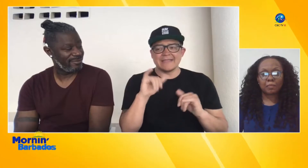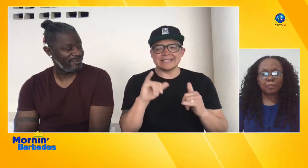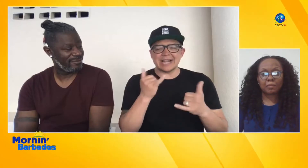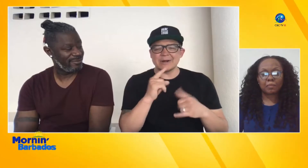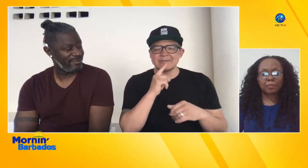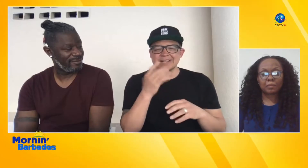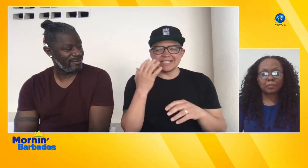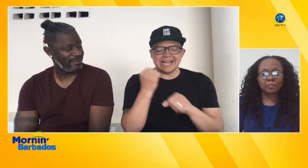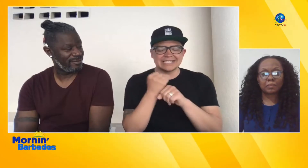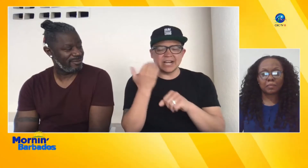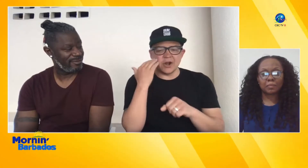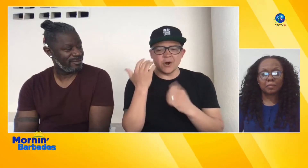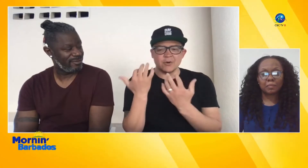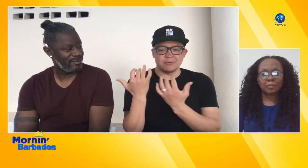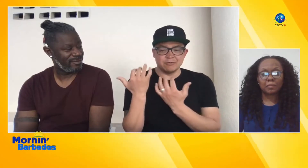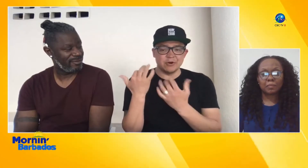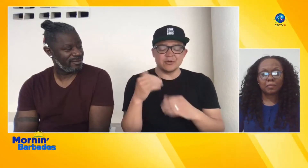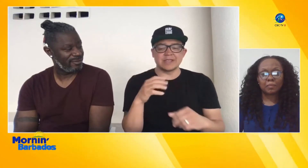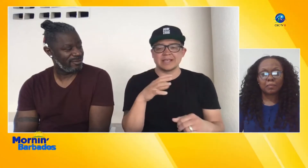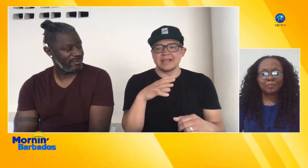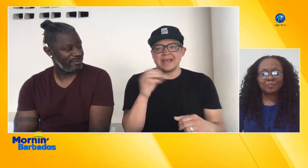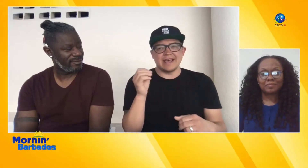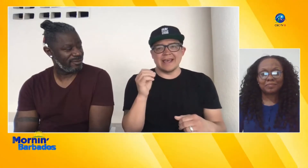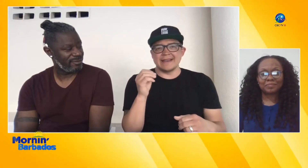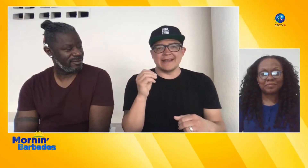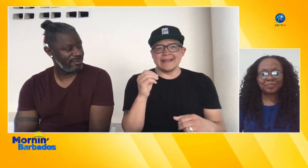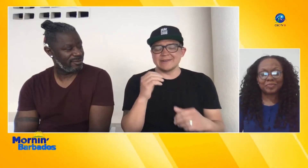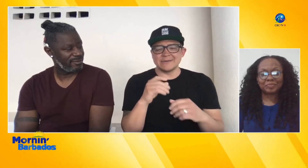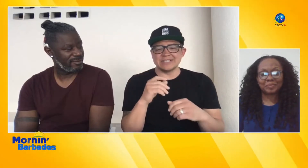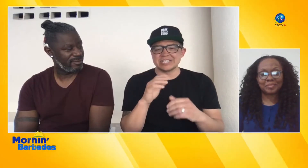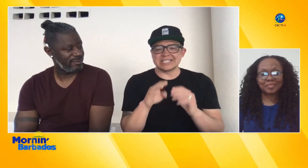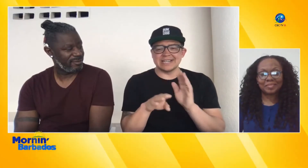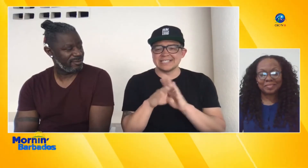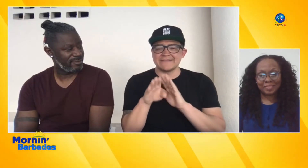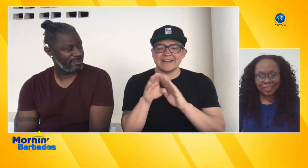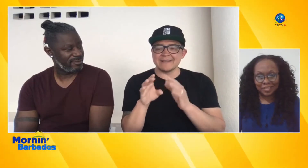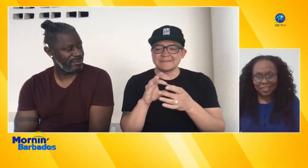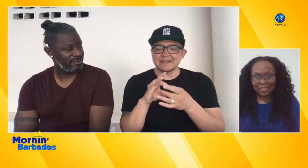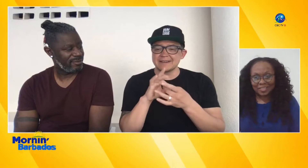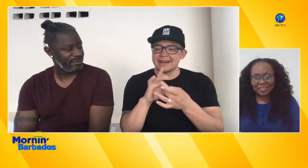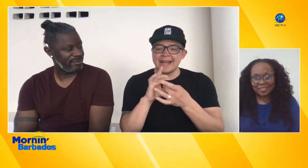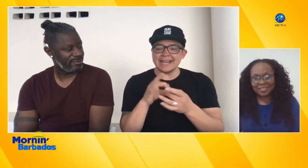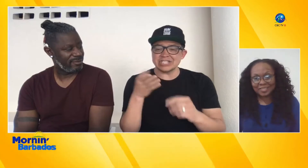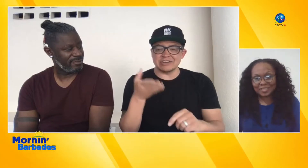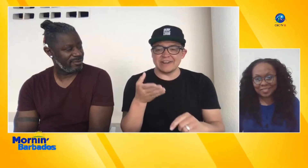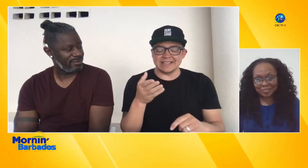and that's how i really got to know rude and you know we just developed a connection right